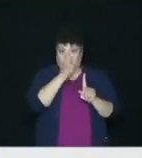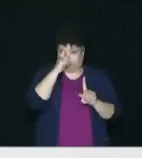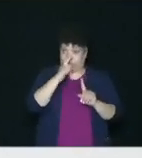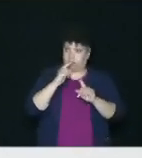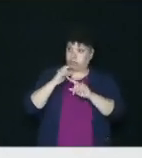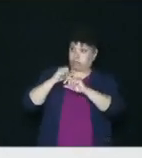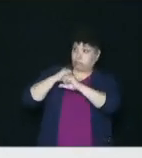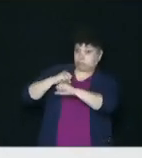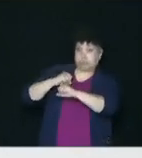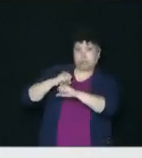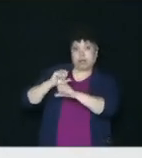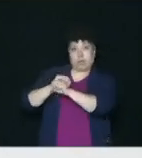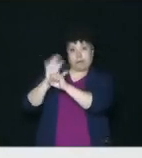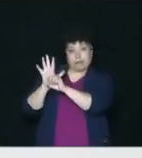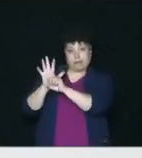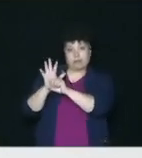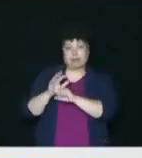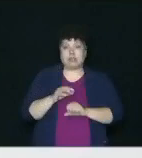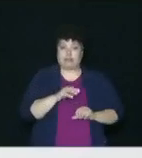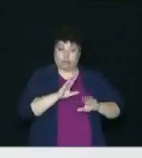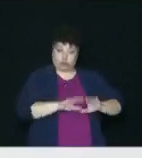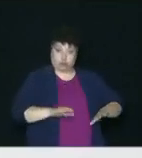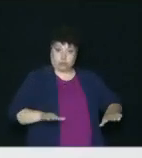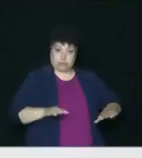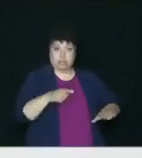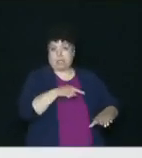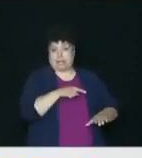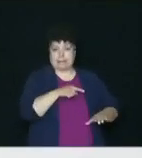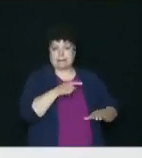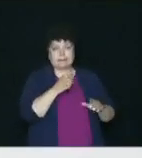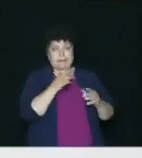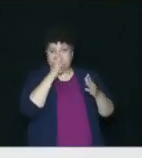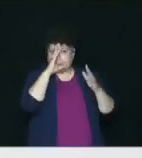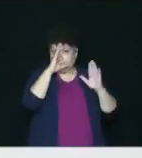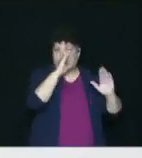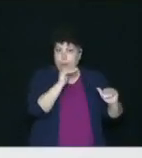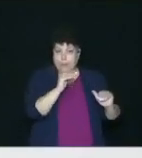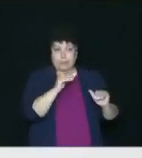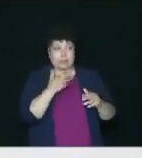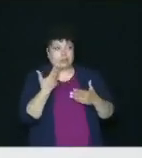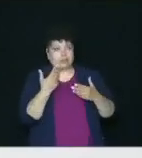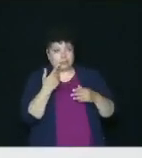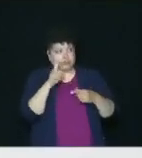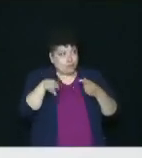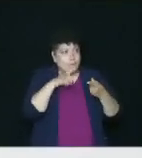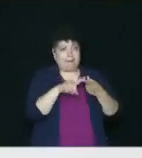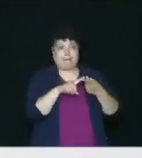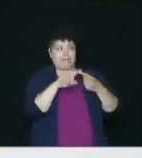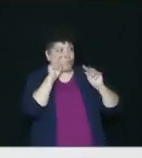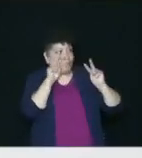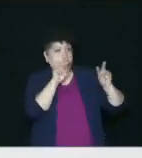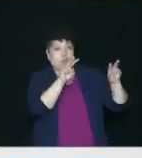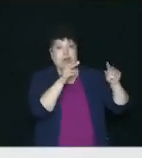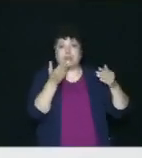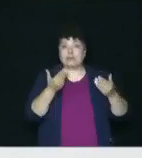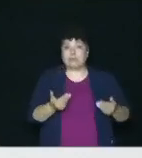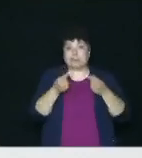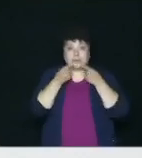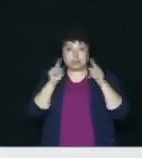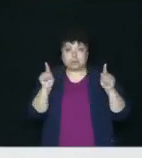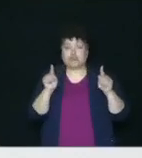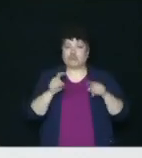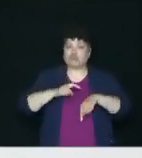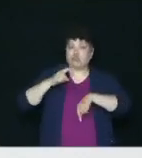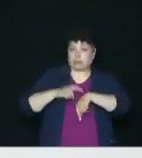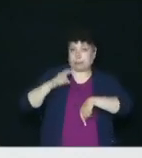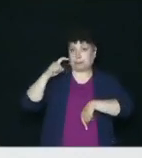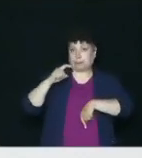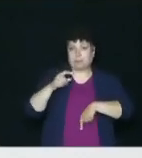IS WELCOME NEWS.